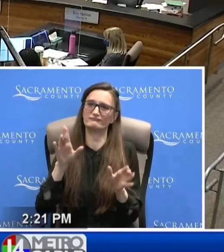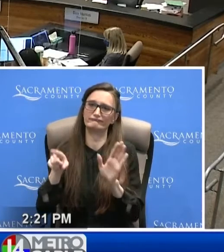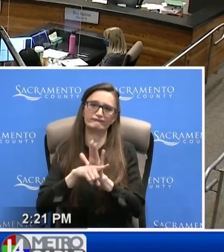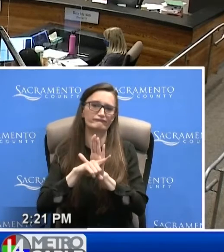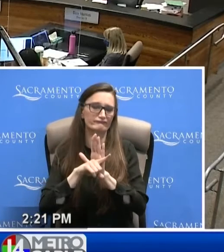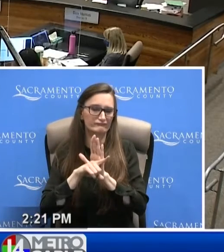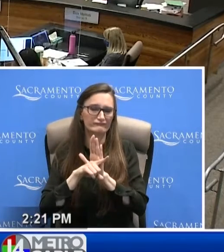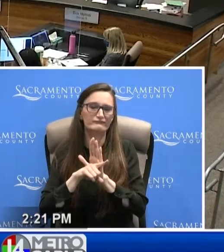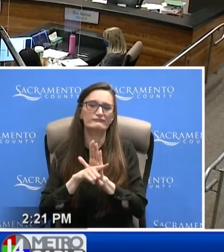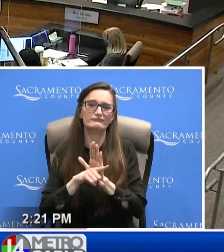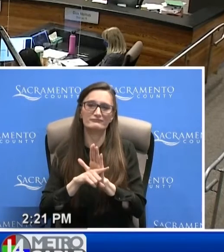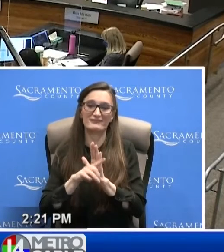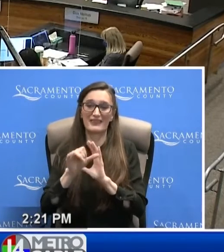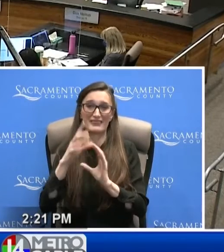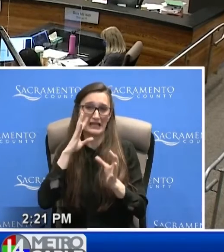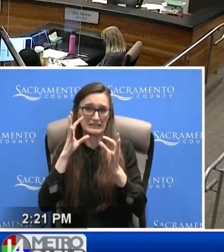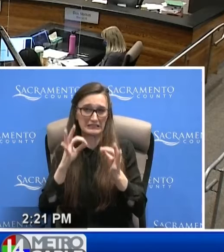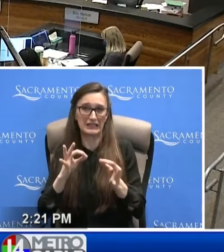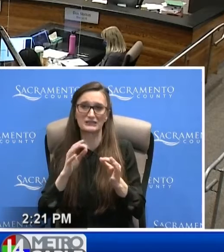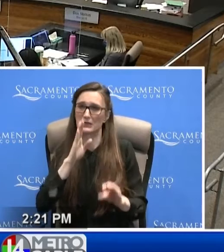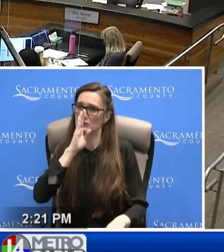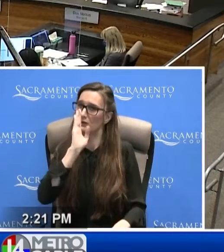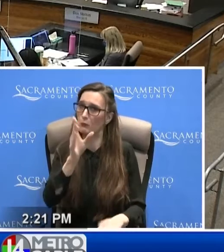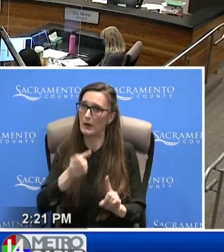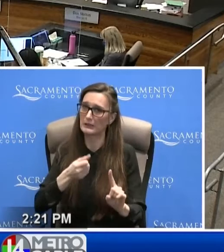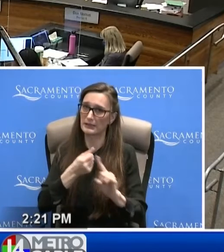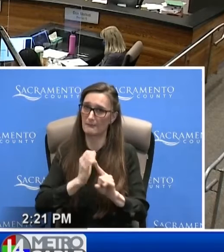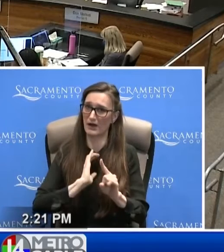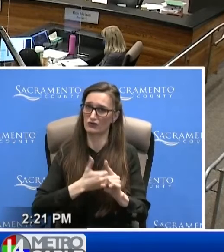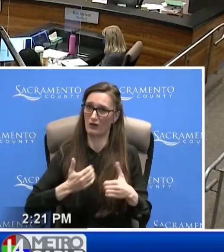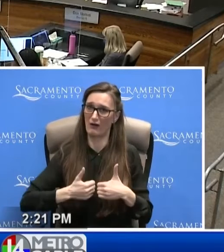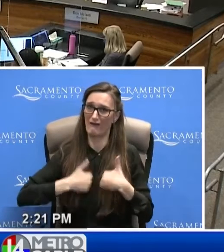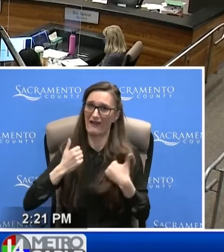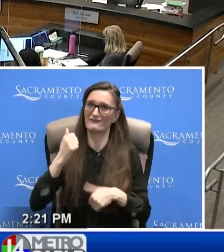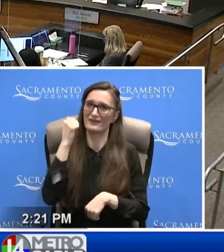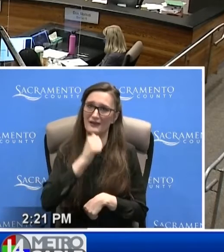They are directly impacting our day to day lives for the next ten years.